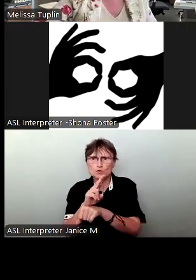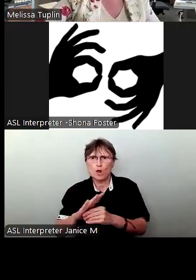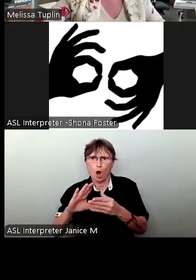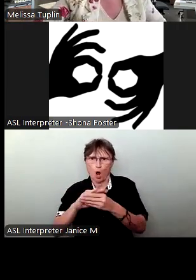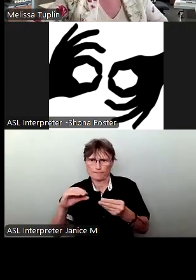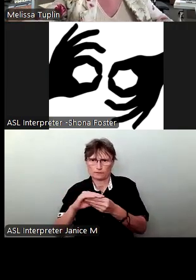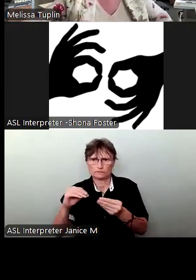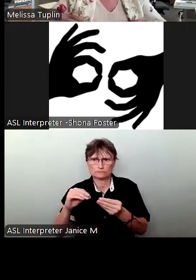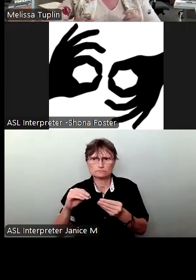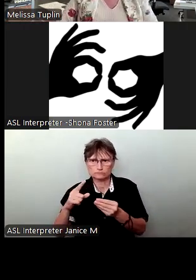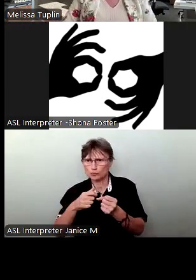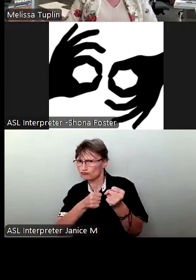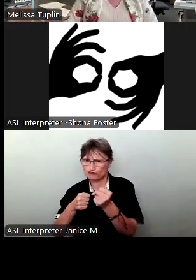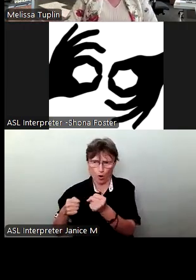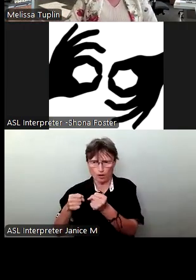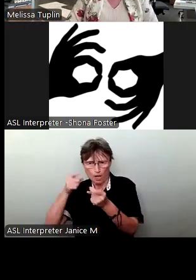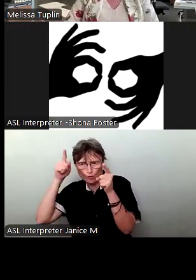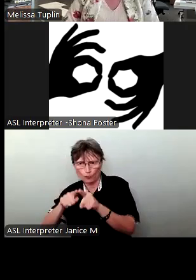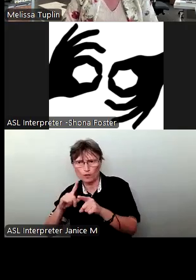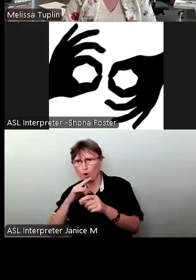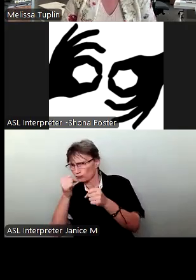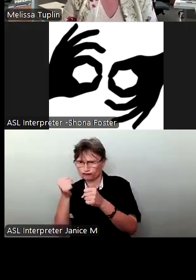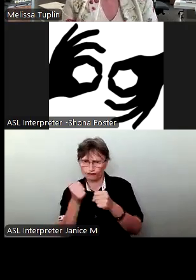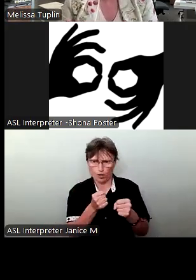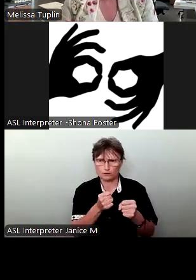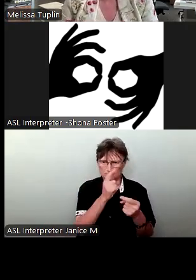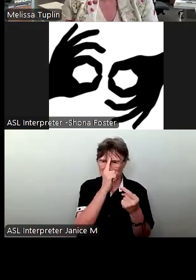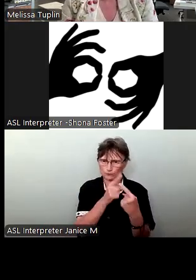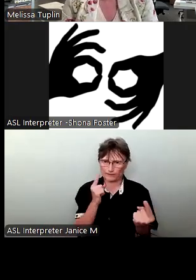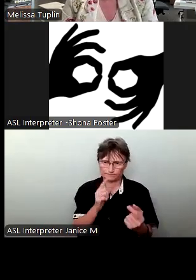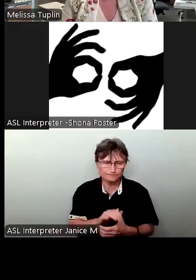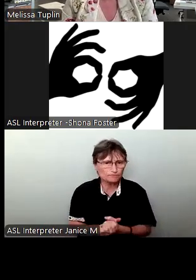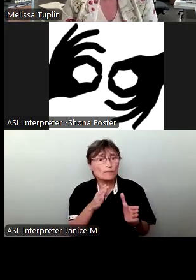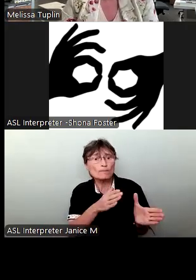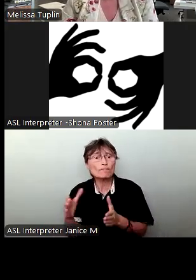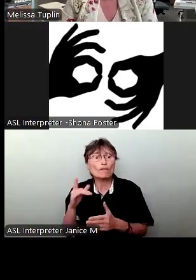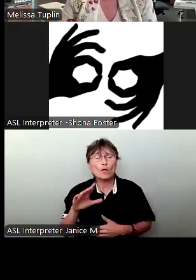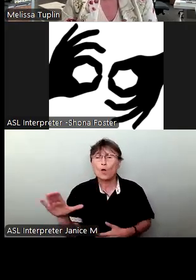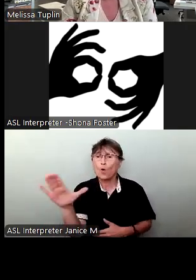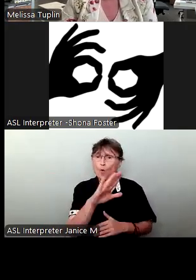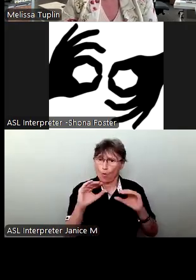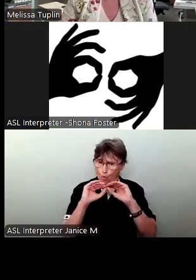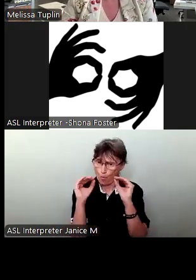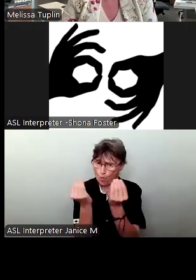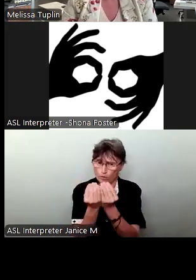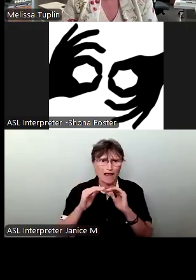So the first set of criteria statements are about how your organization contributes to an inclusive